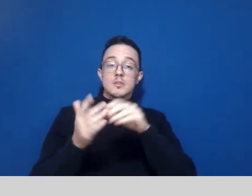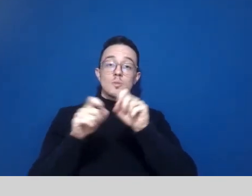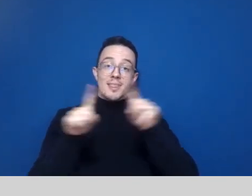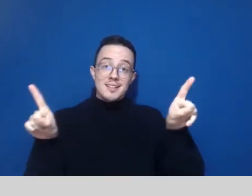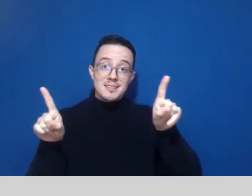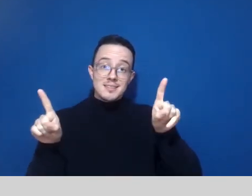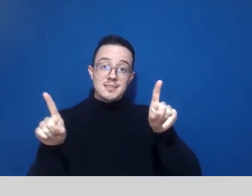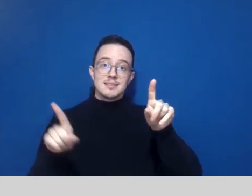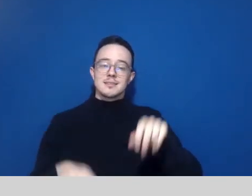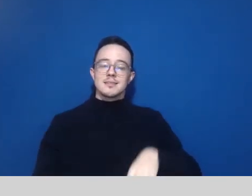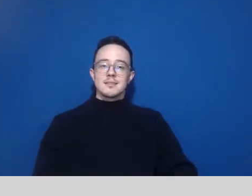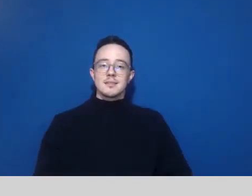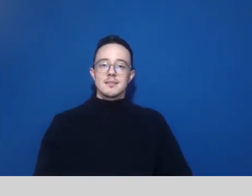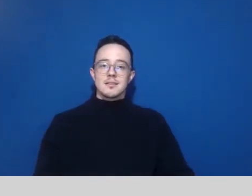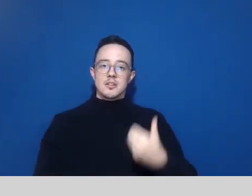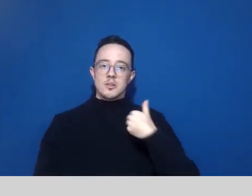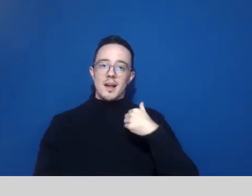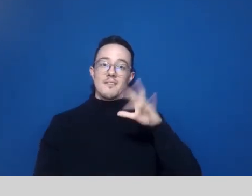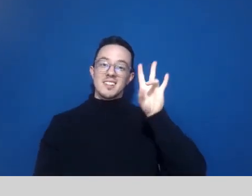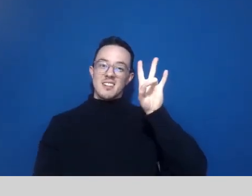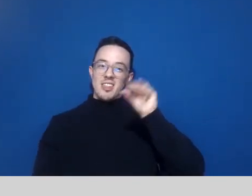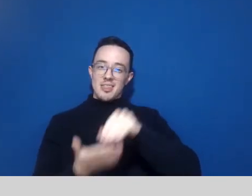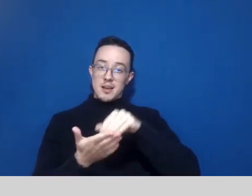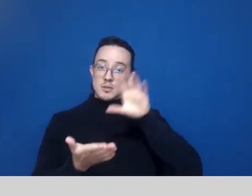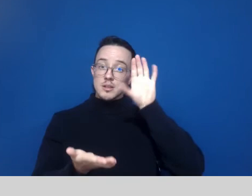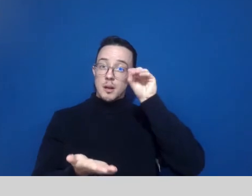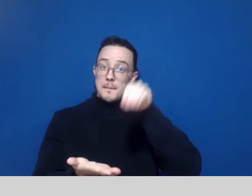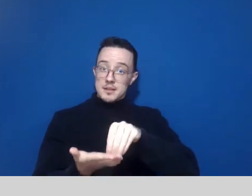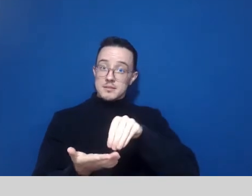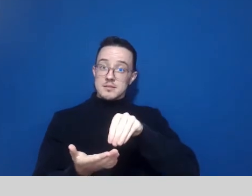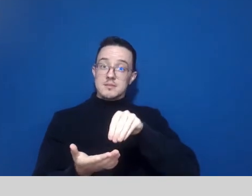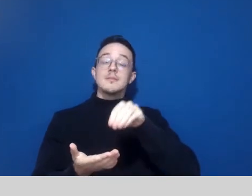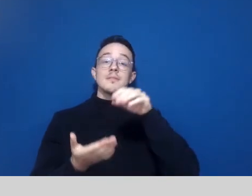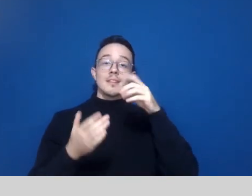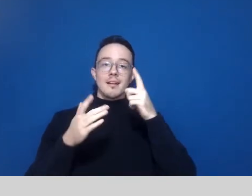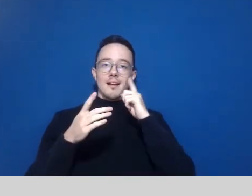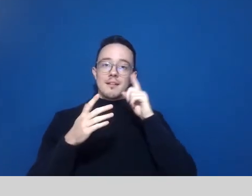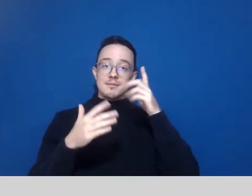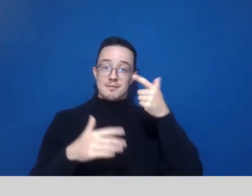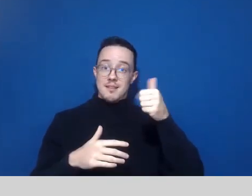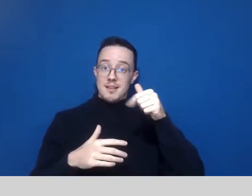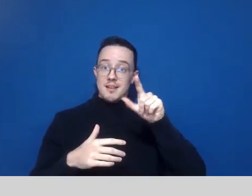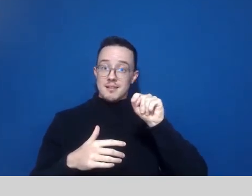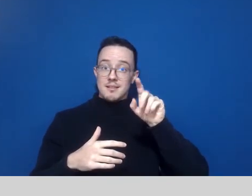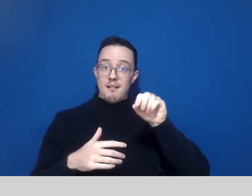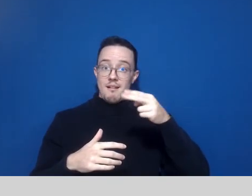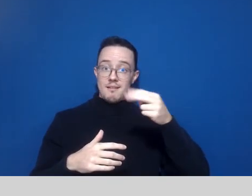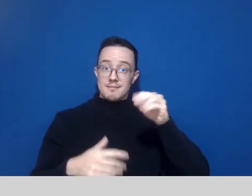So here I have a table of all 7,000 commits that I've made on GitHub across all of these different project,